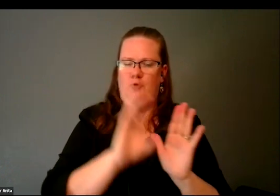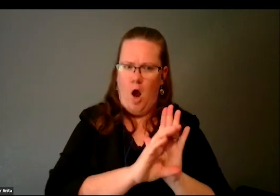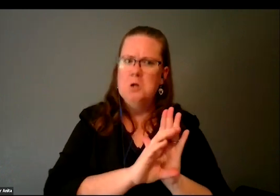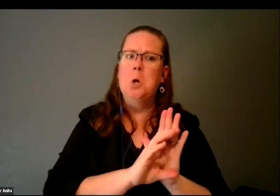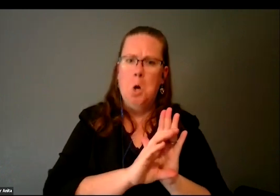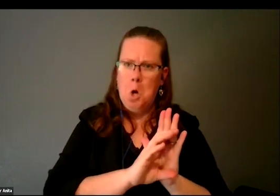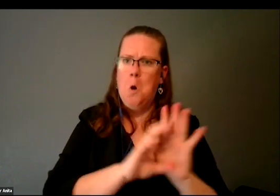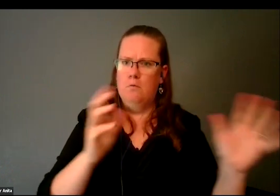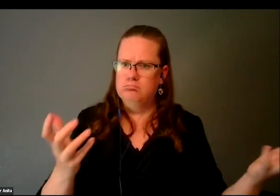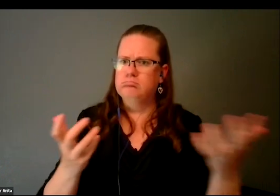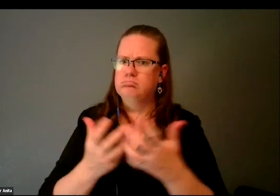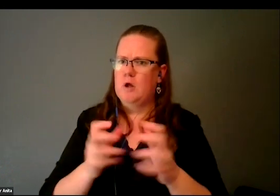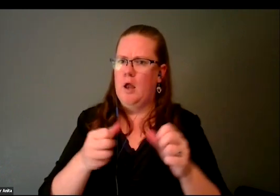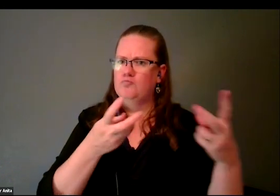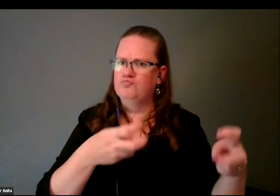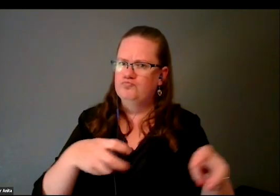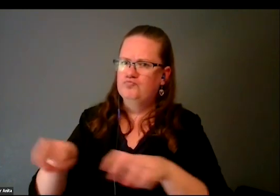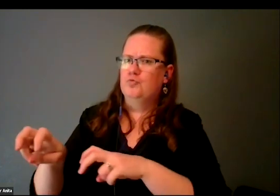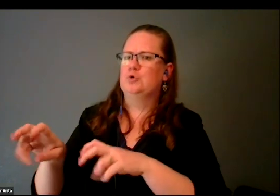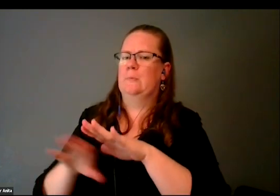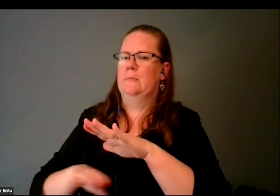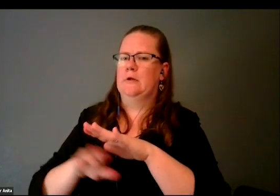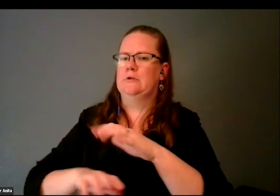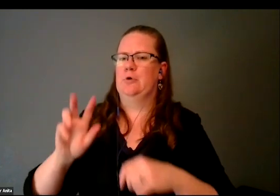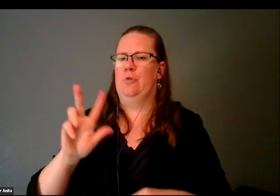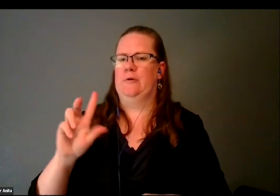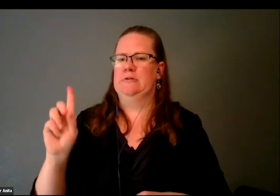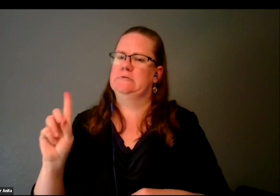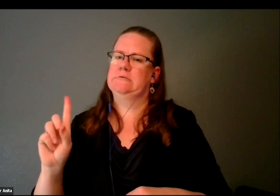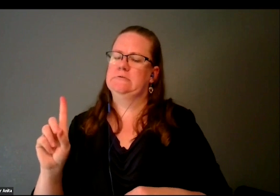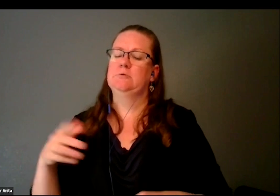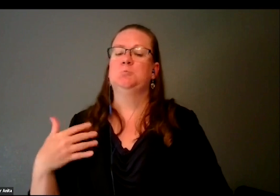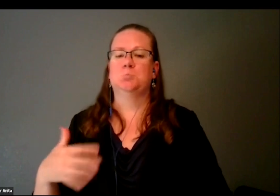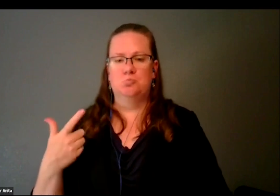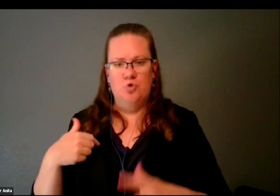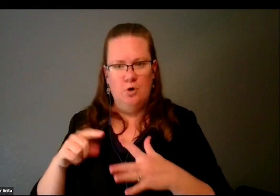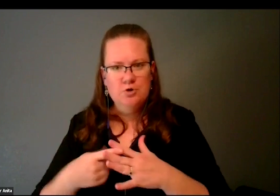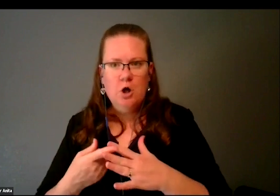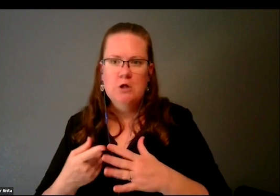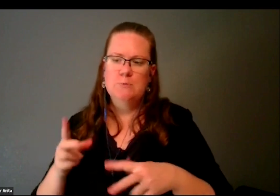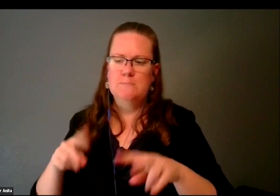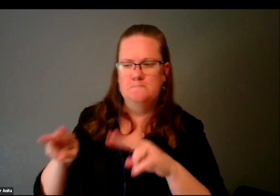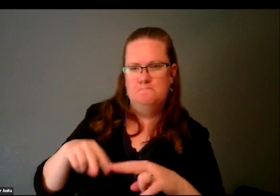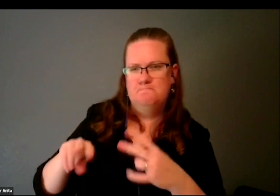to some basic 3D modeling. I started to explore how can I take my workflow